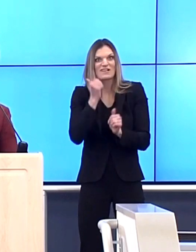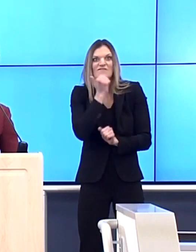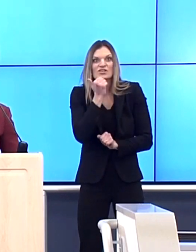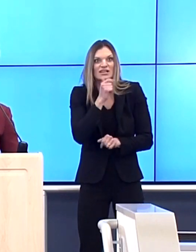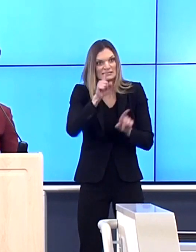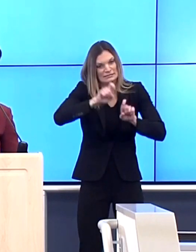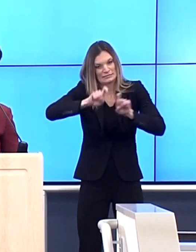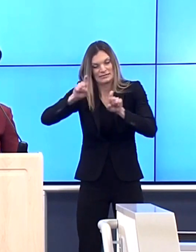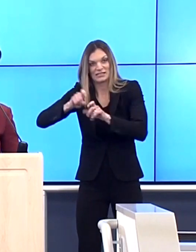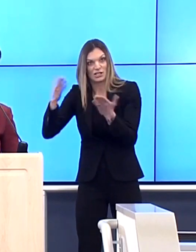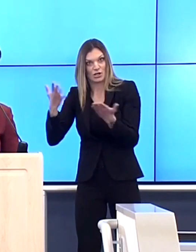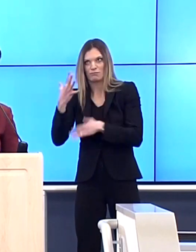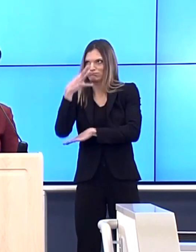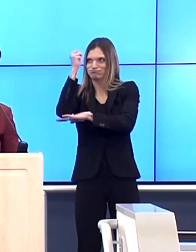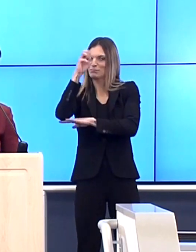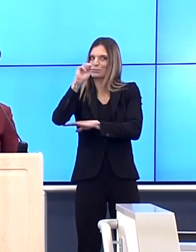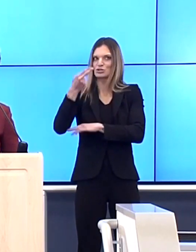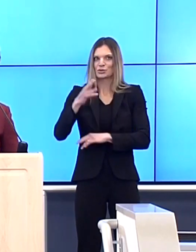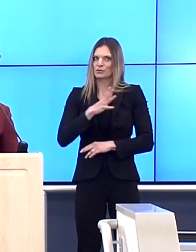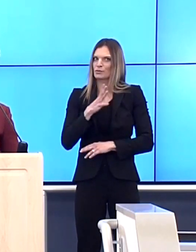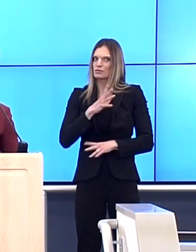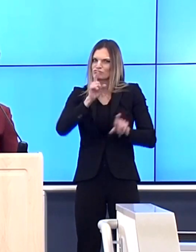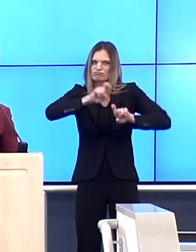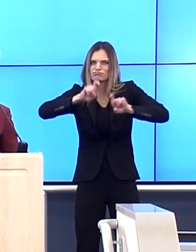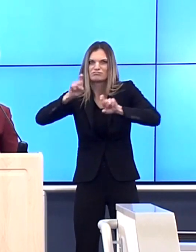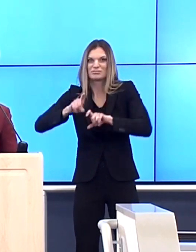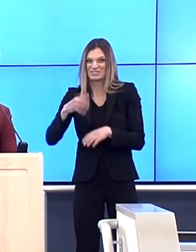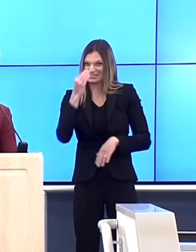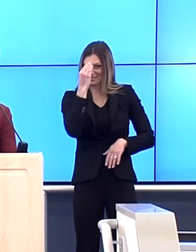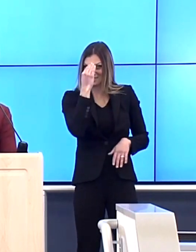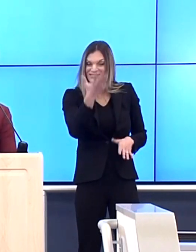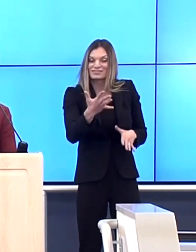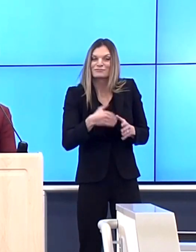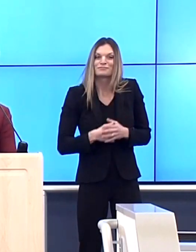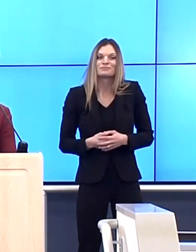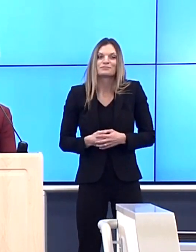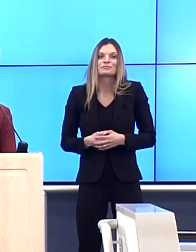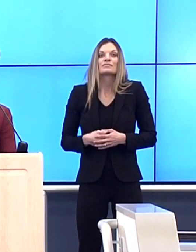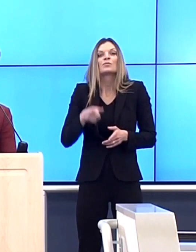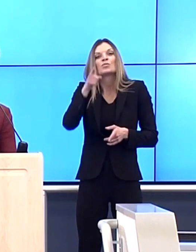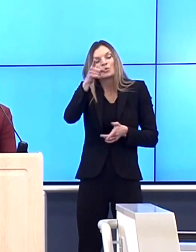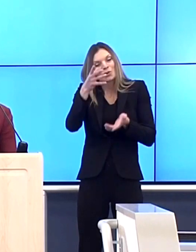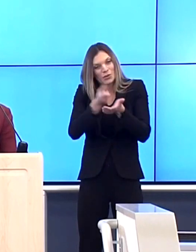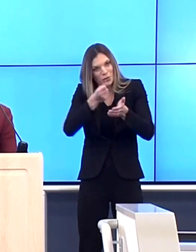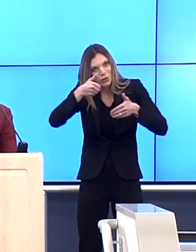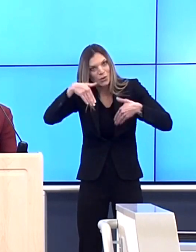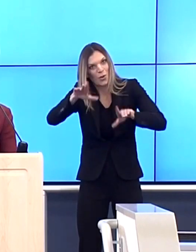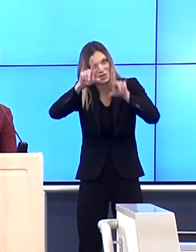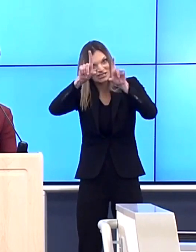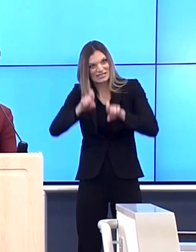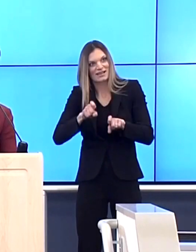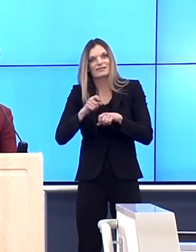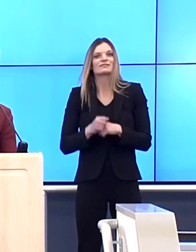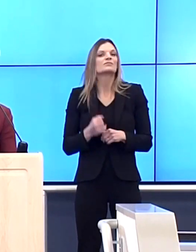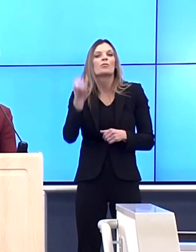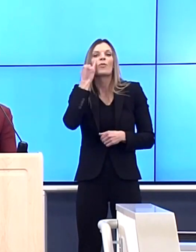AND WE ARE ACTUALLY ONE OF THE TOP STATE INNOCENCE COUNTRY FOR TOP STATE INNOCENCE COUNTRY FOR TESTING. TESTING. BUT WE STILL NEED TO TEST EVEN BUT WE STILL NEED TO TEST EVEN MORE. MORE. IF WE DO NOT TEST, WE WILL NOT IF WE DO NOT TEST, WE WILL NOT BE ABLE TO FIND THE DISEASE AND